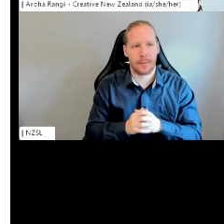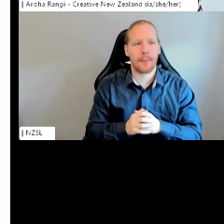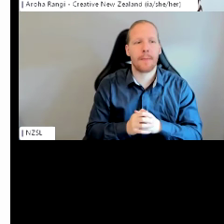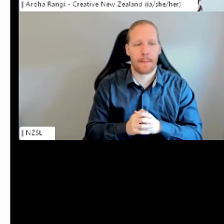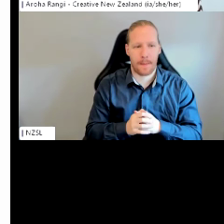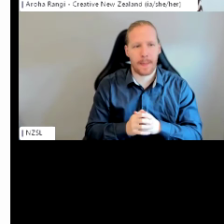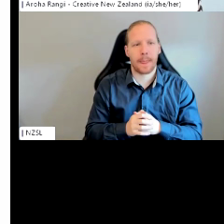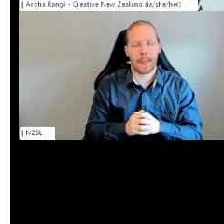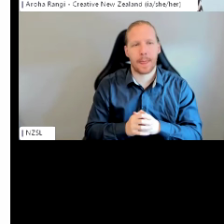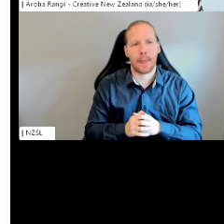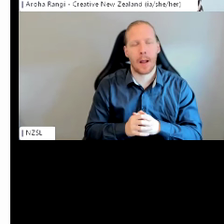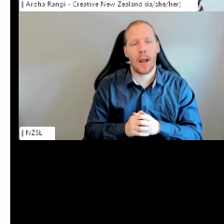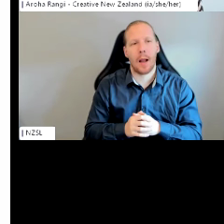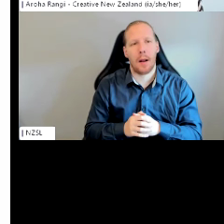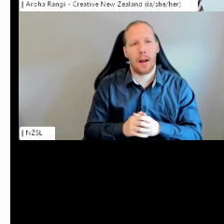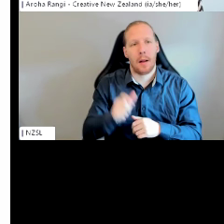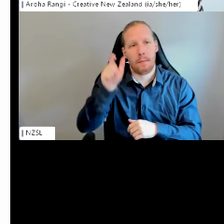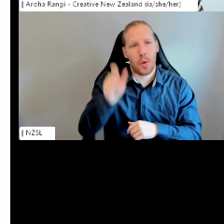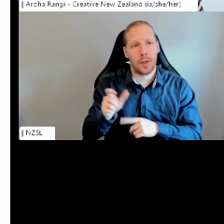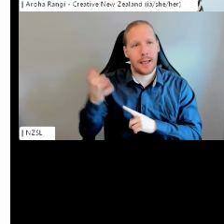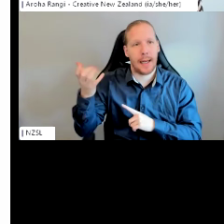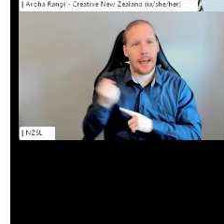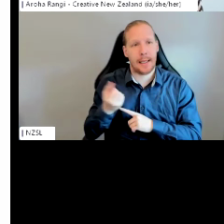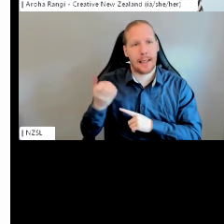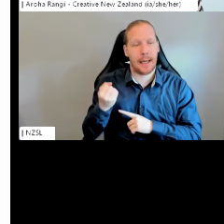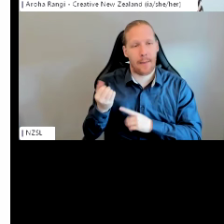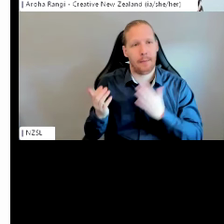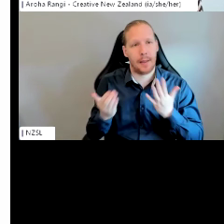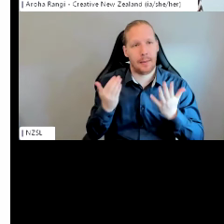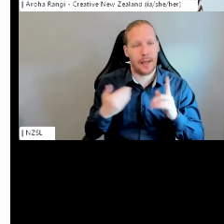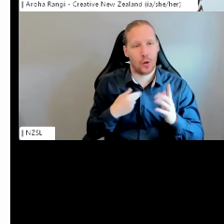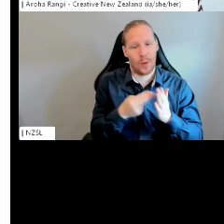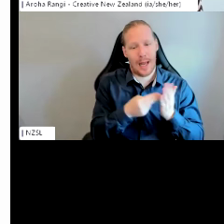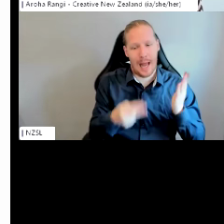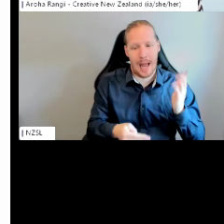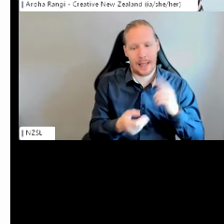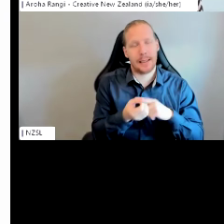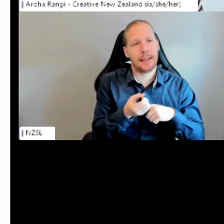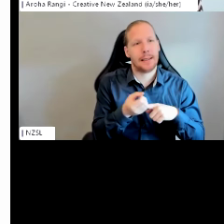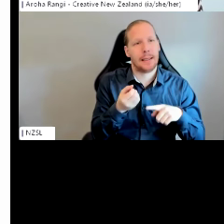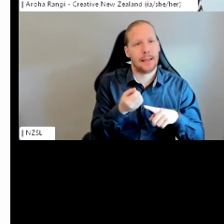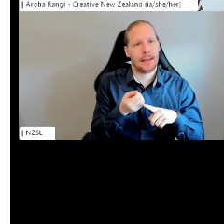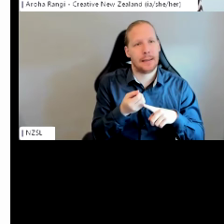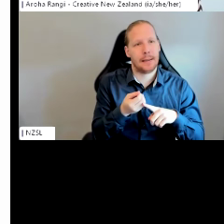uh quite palpable. So, we know that the um that the reason for this slight drop is not a lack of